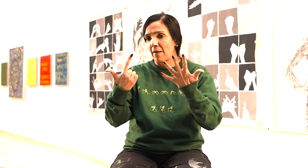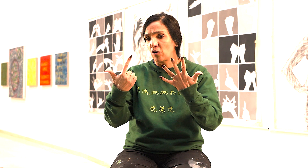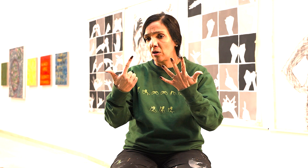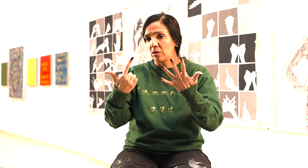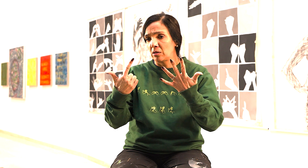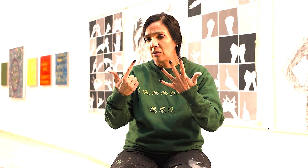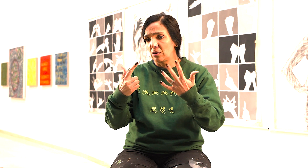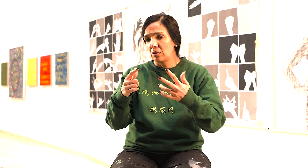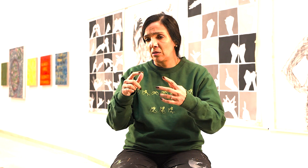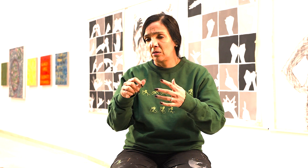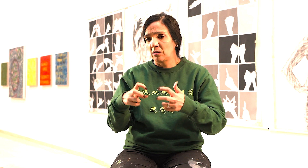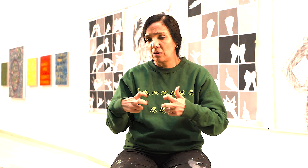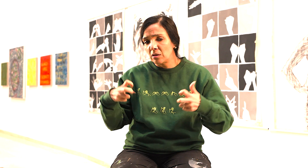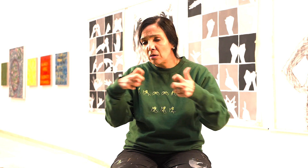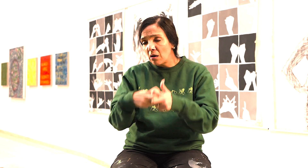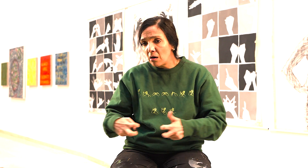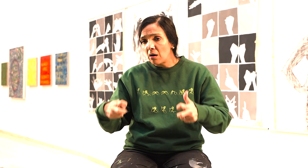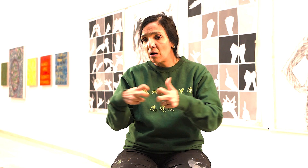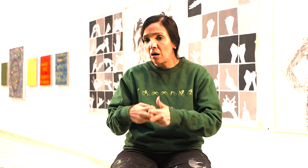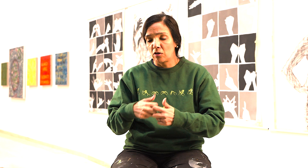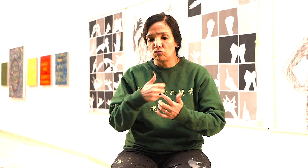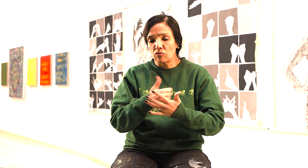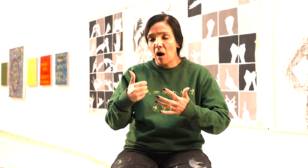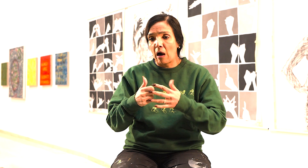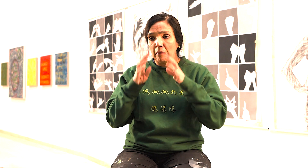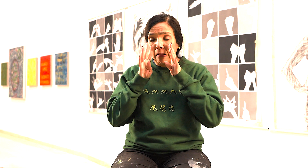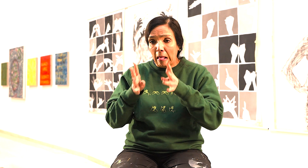It wasn't until I was 7 years old that,